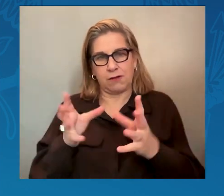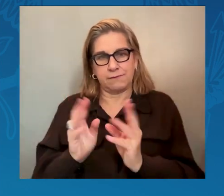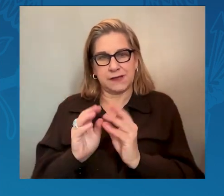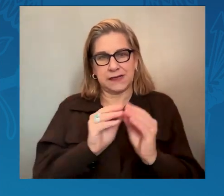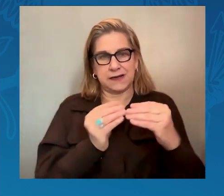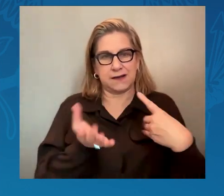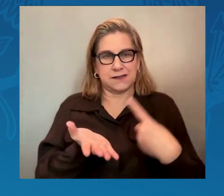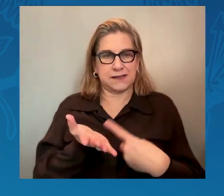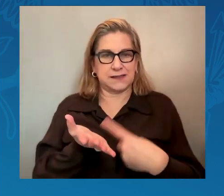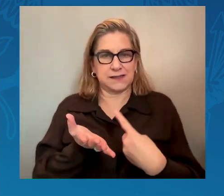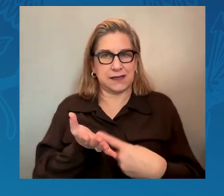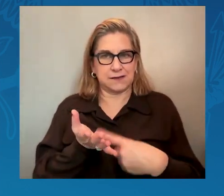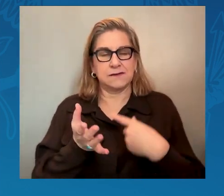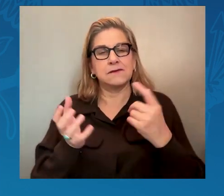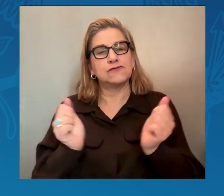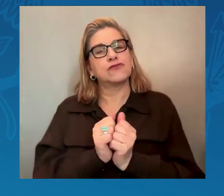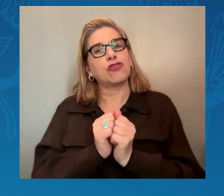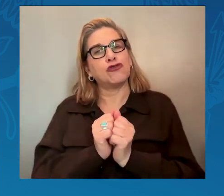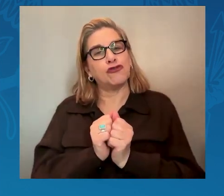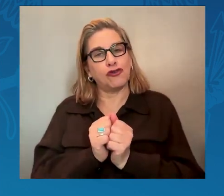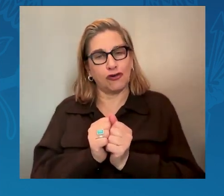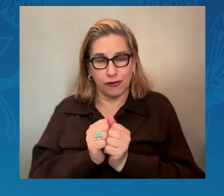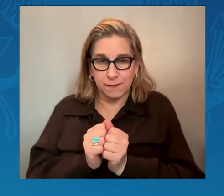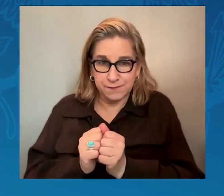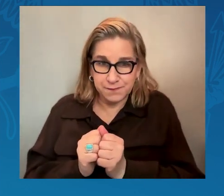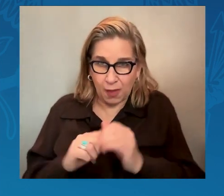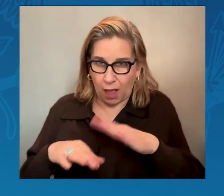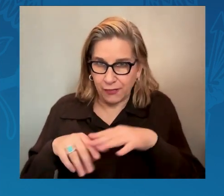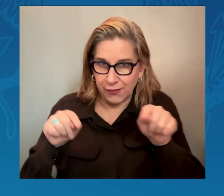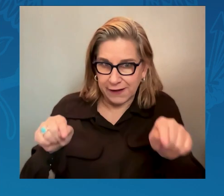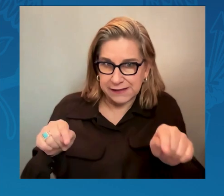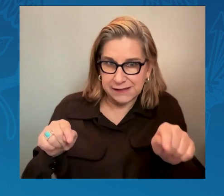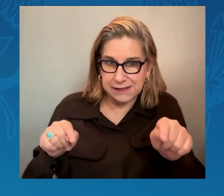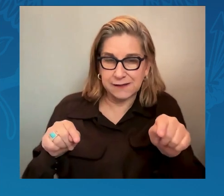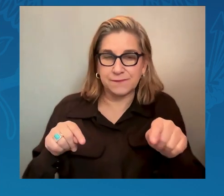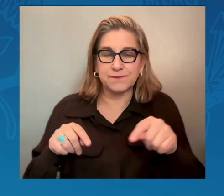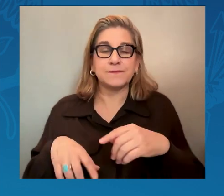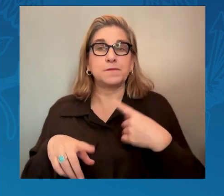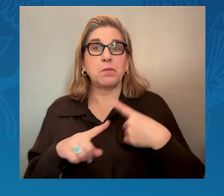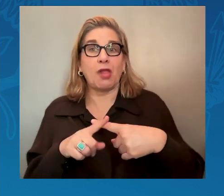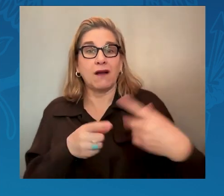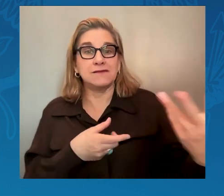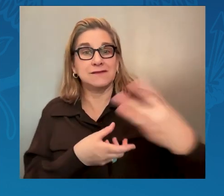a convening of private sector public sector to talk about how we can do better.